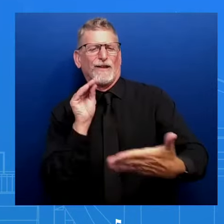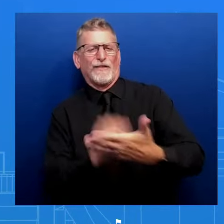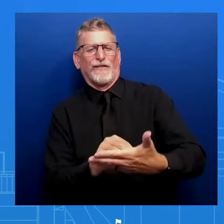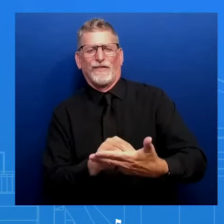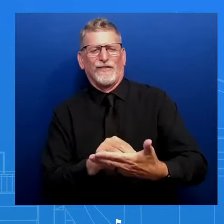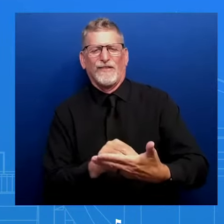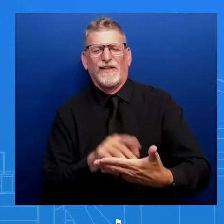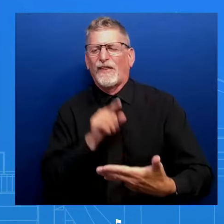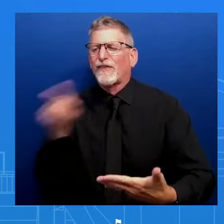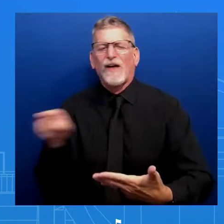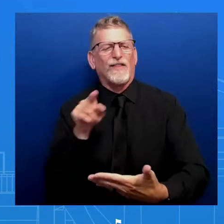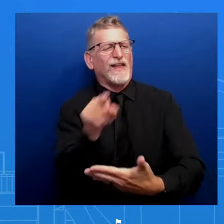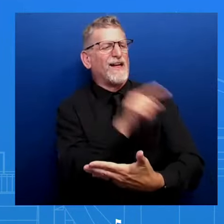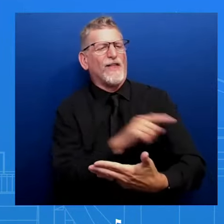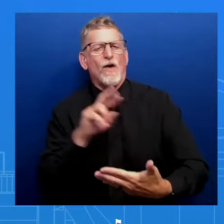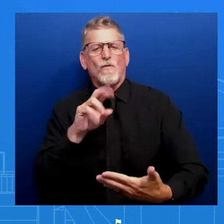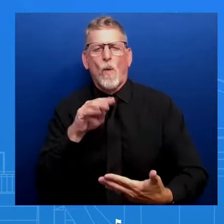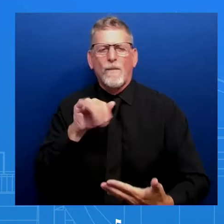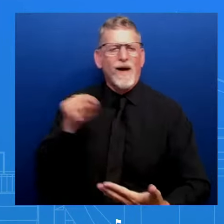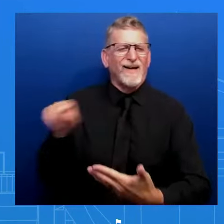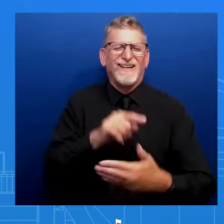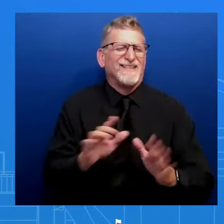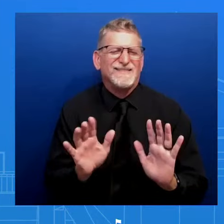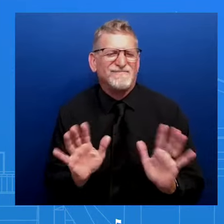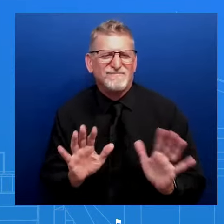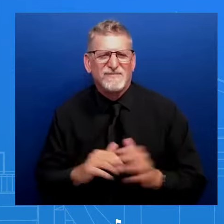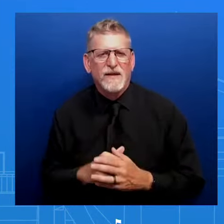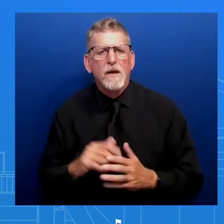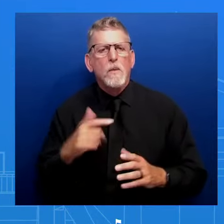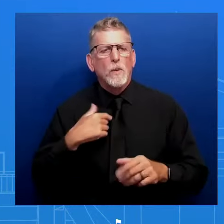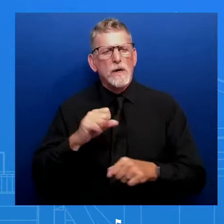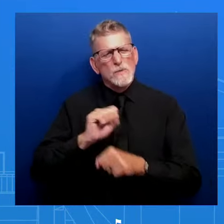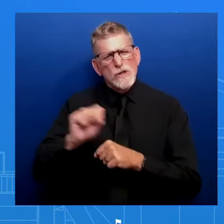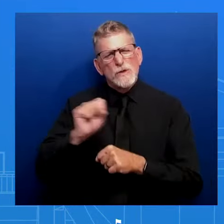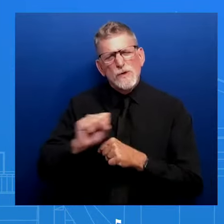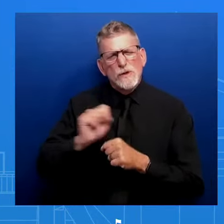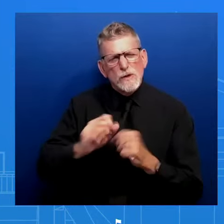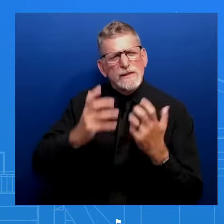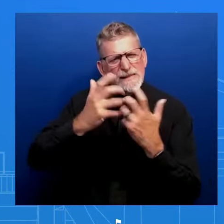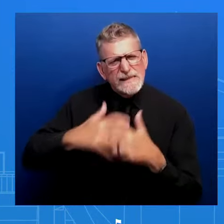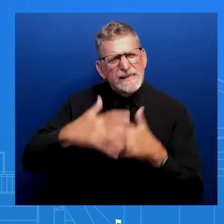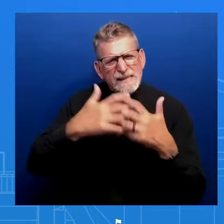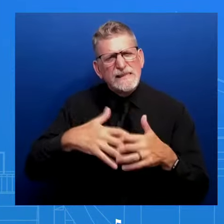But we know it's going to be in Denmark and Romania. And there could be other sites as well. That's where we're looking at right now.